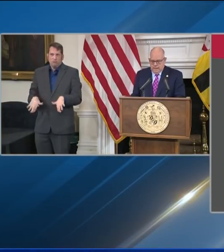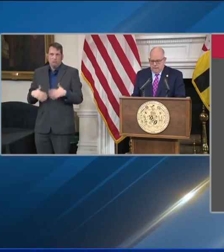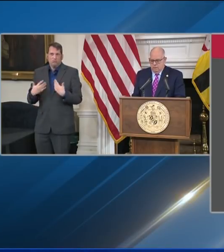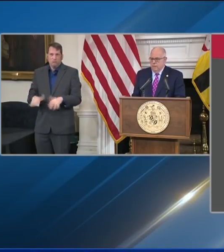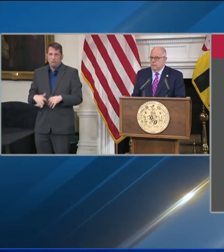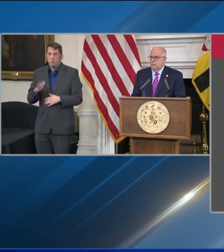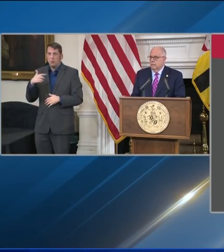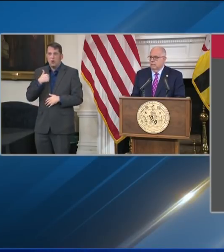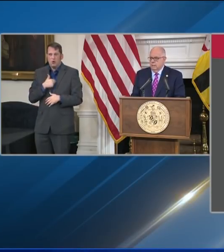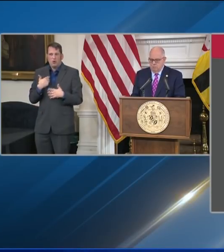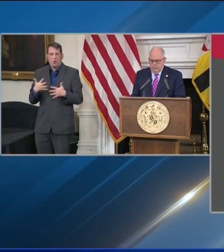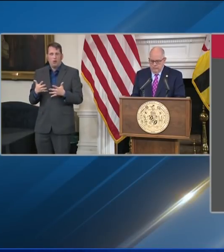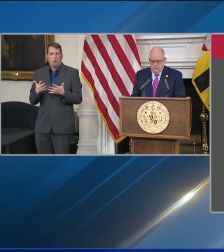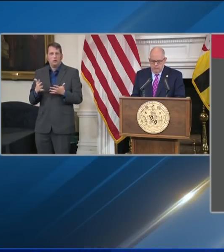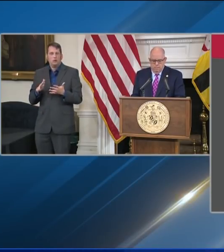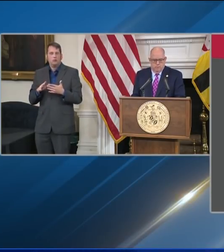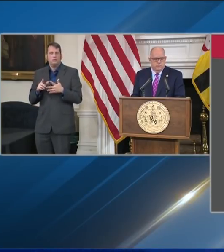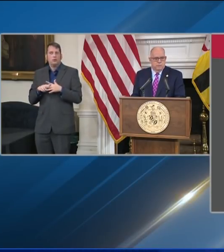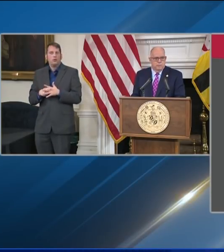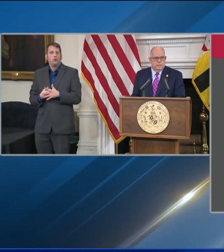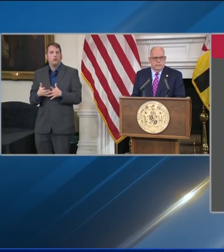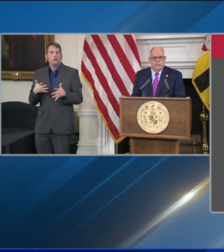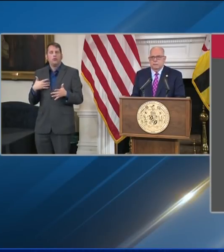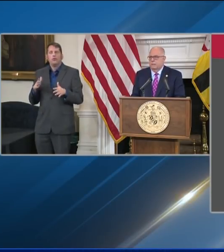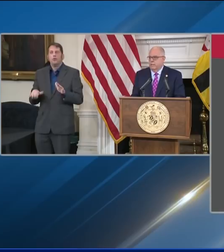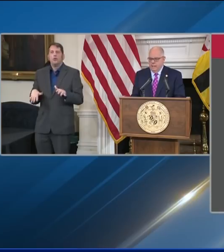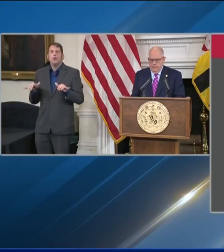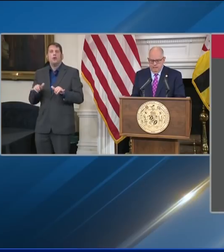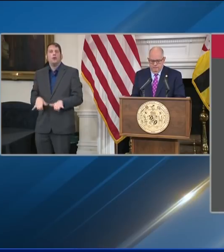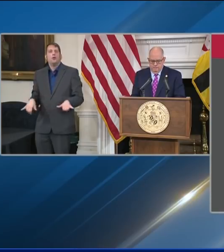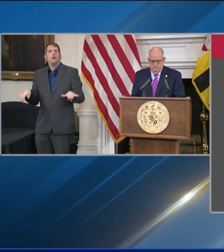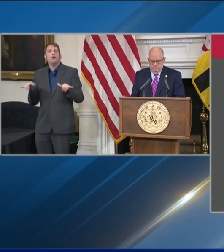THAT YOU KNOW TOO MANY OF BECOME NUMB.